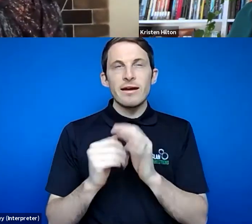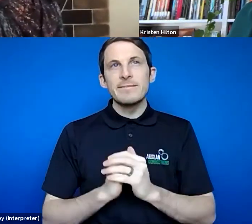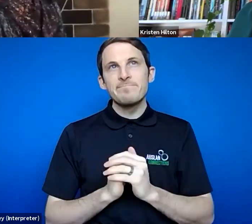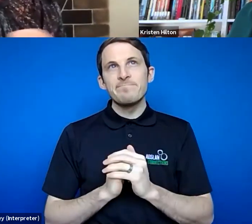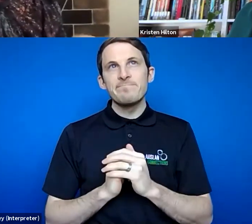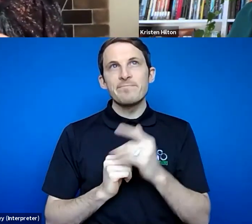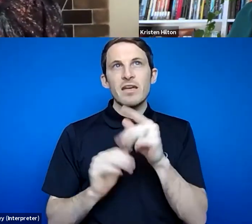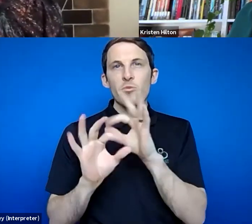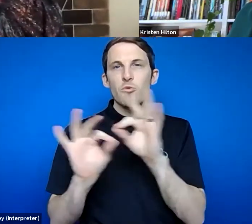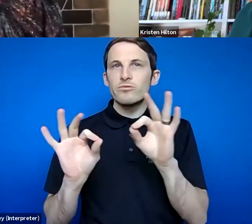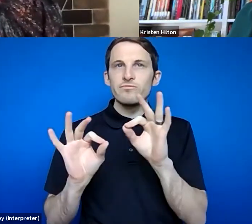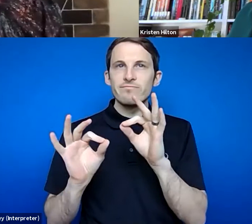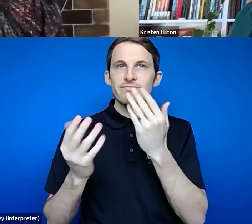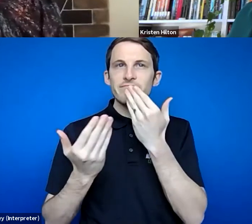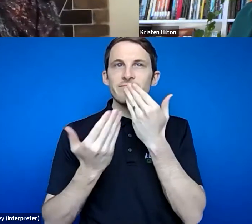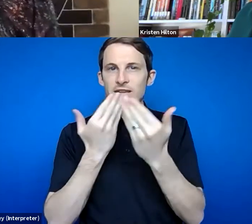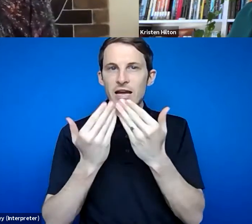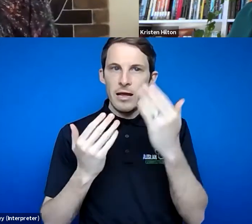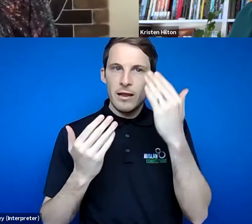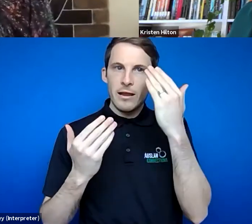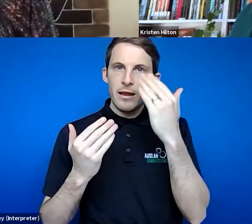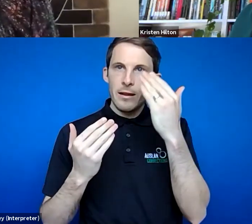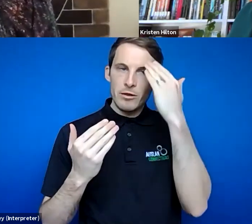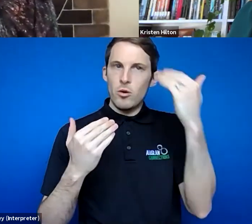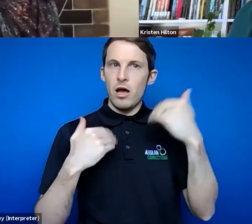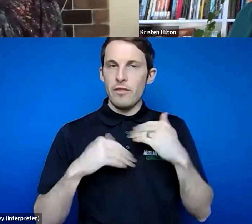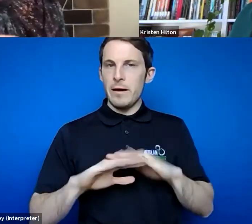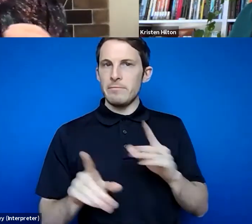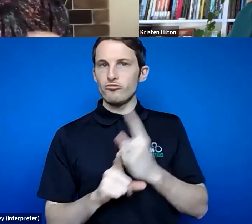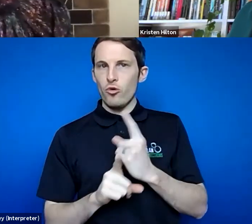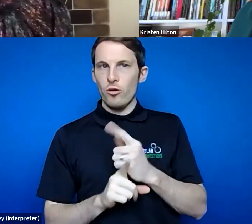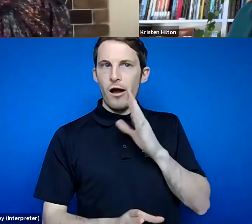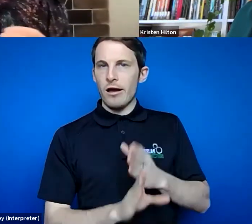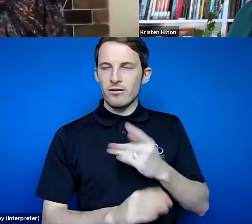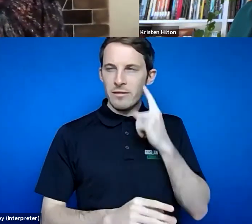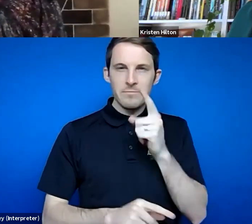know, mental health shouldn't be spoken about, it should be hidden away. Most people probably